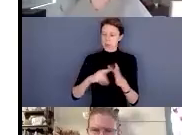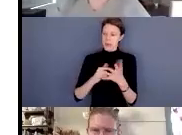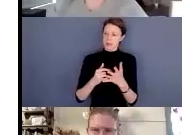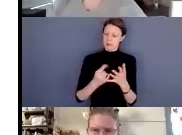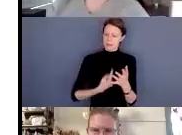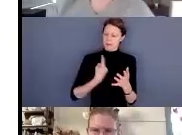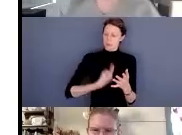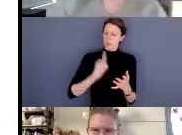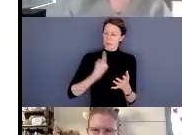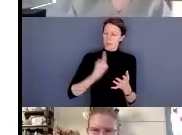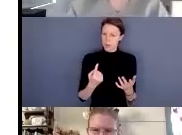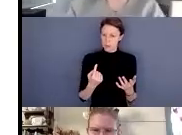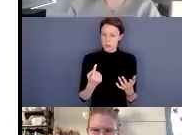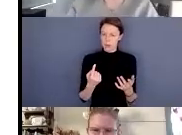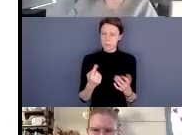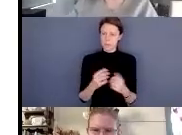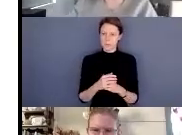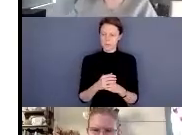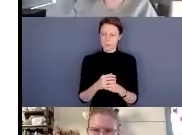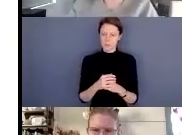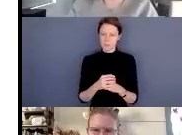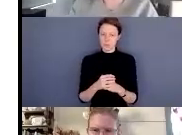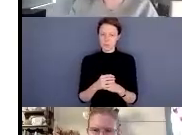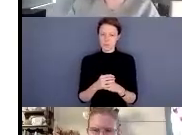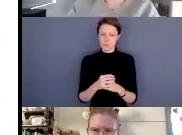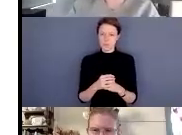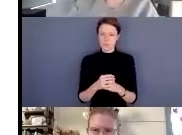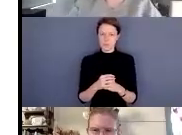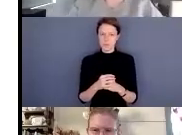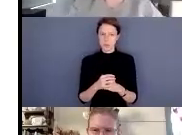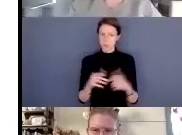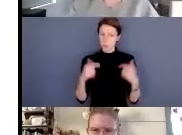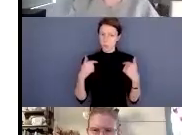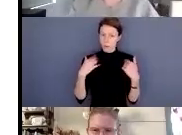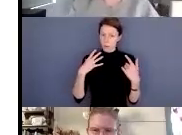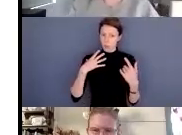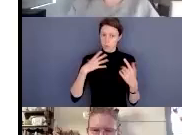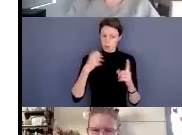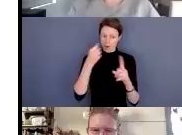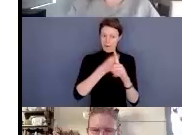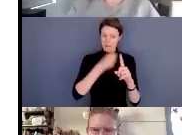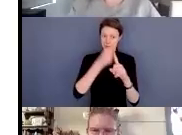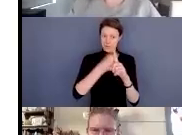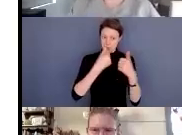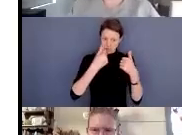when we want to cut through with what's going to be our message, and our advocacy message, this is